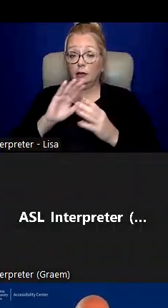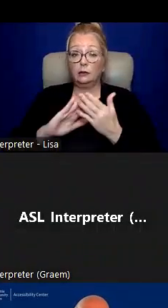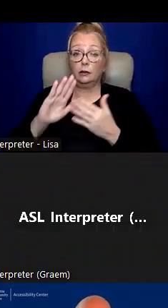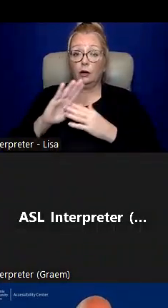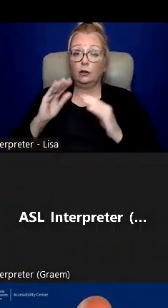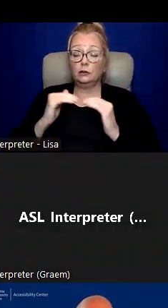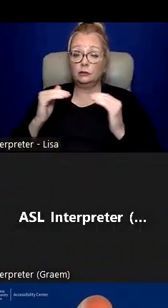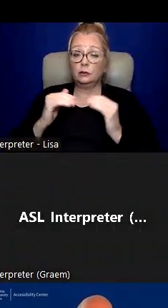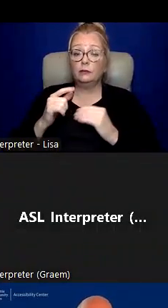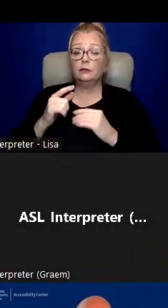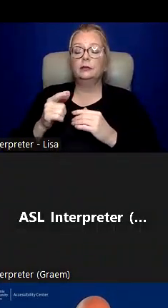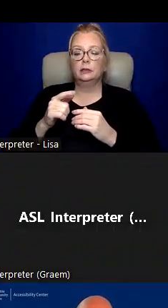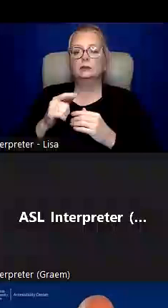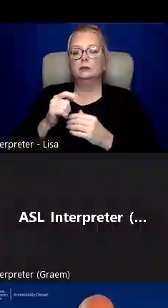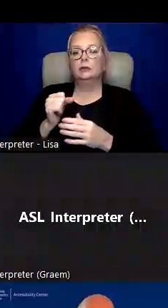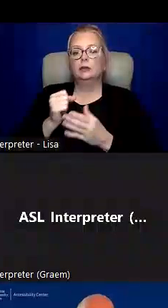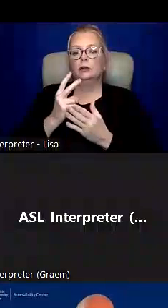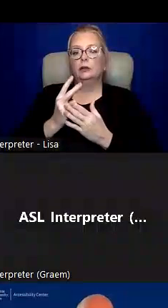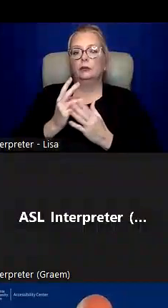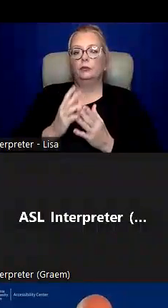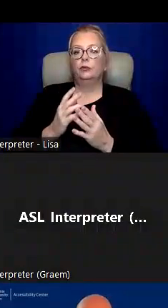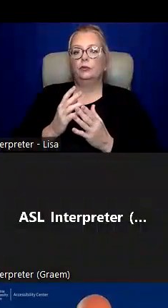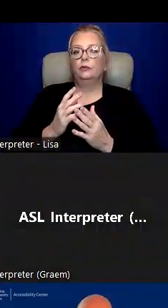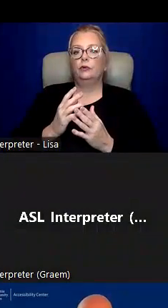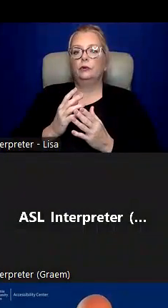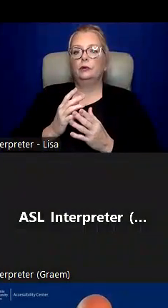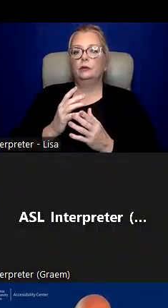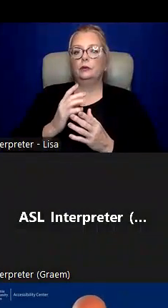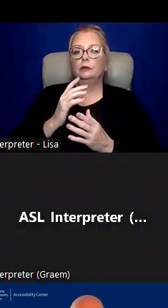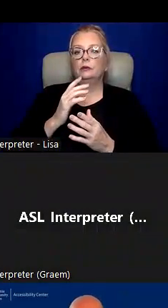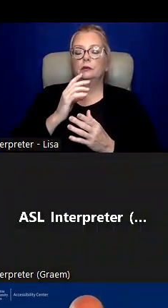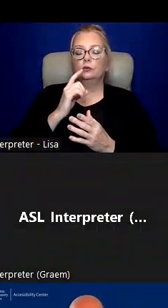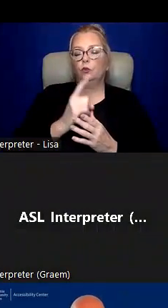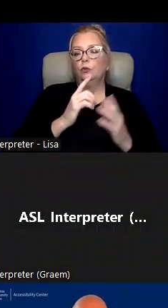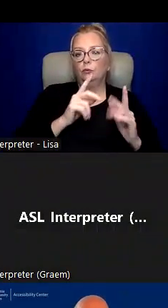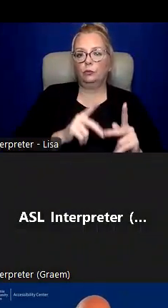And so the approver would be just to one person. But if you wanted to take on some of these other challenges